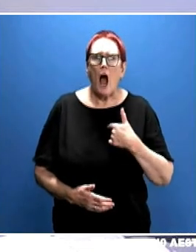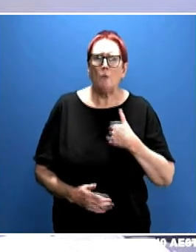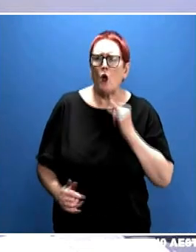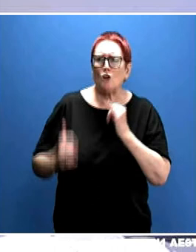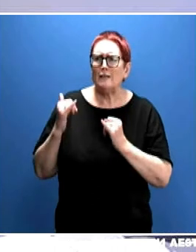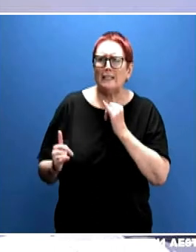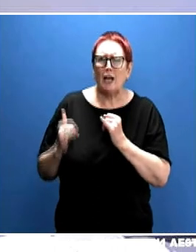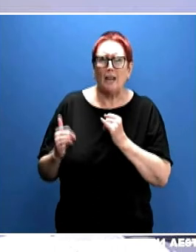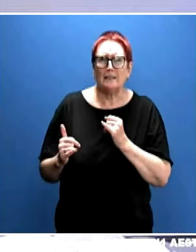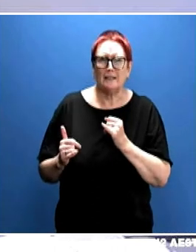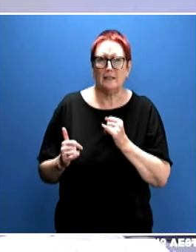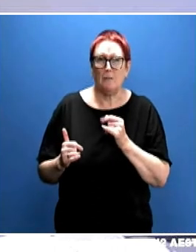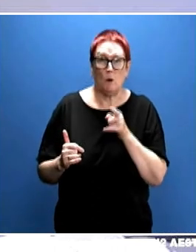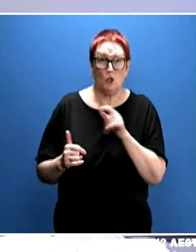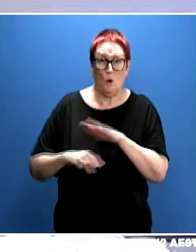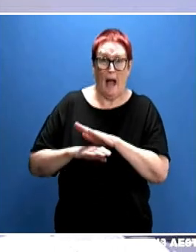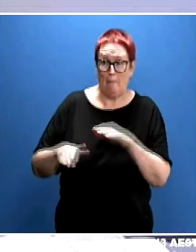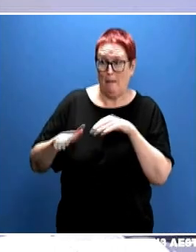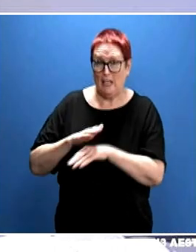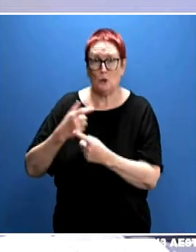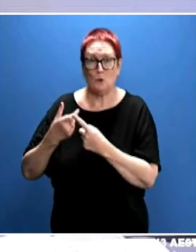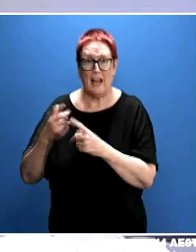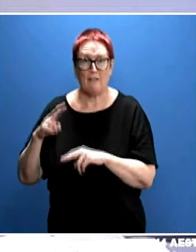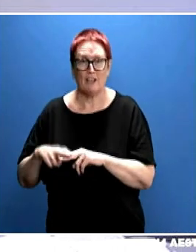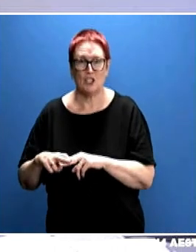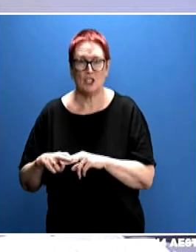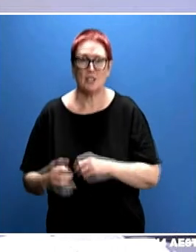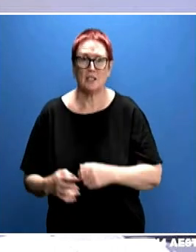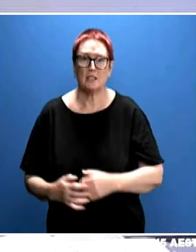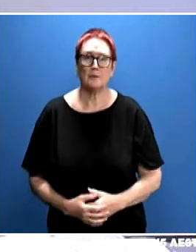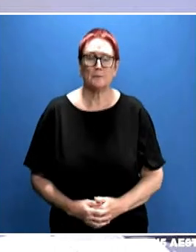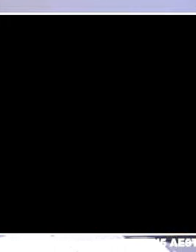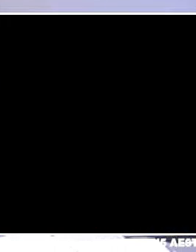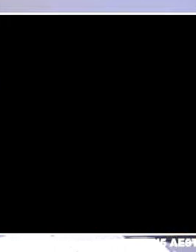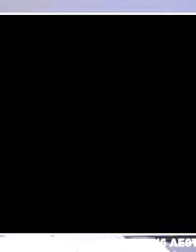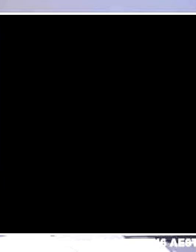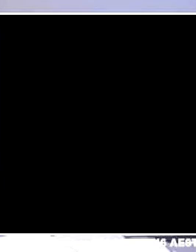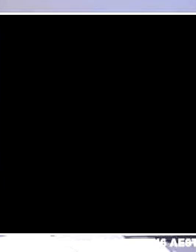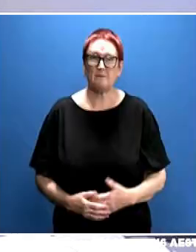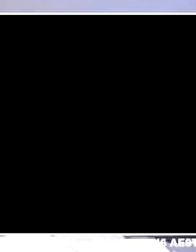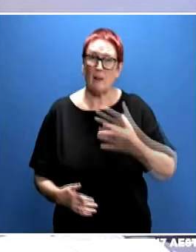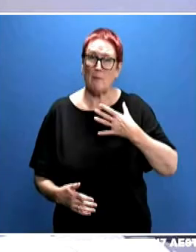or you're not notified, but it is something that we ought to have one way or another.